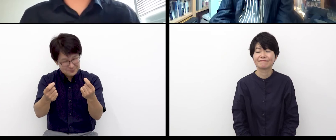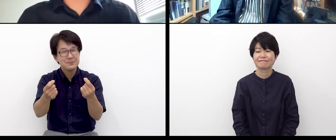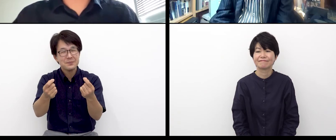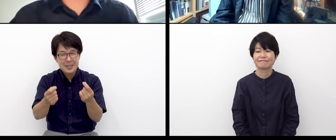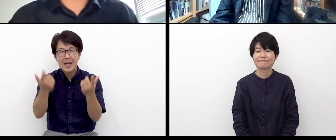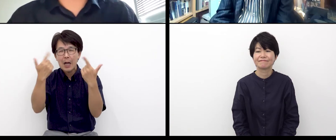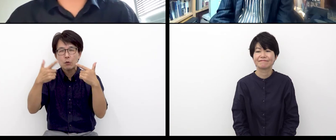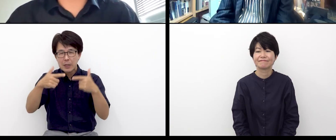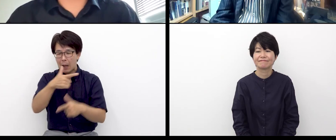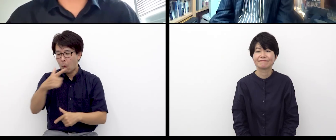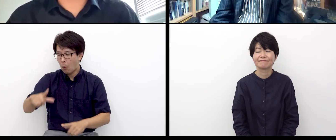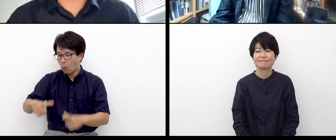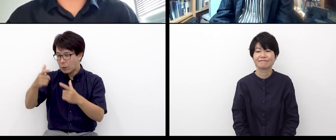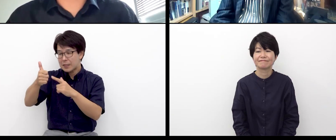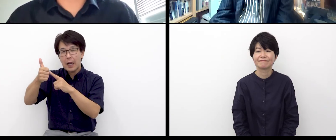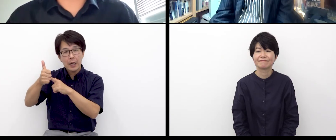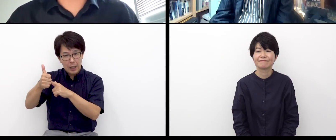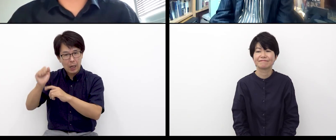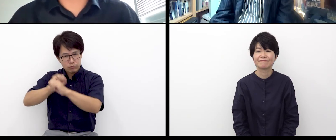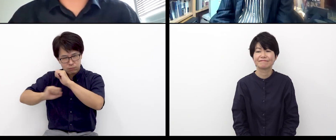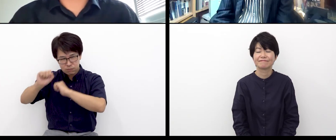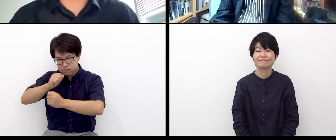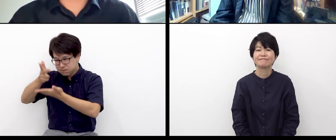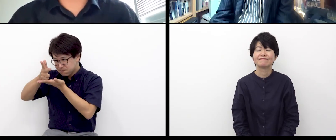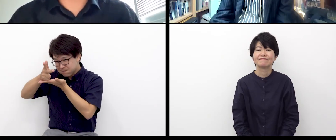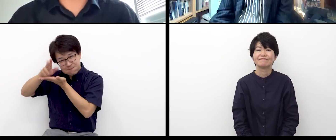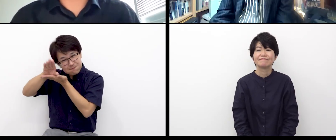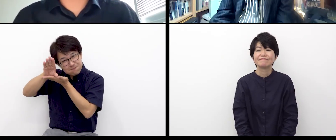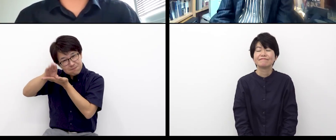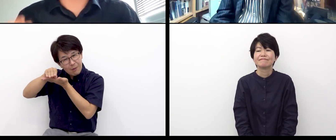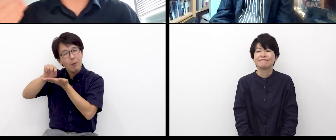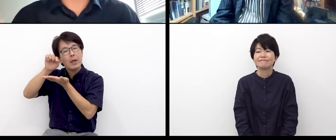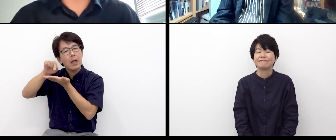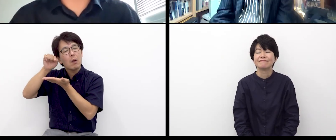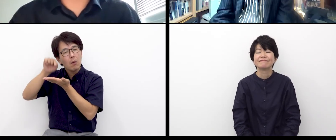if he bring or deliver